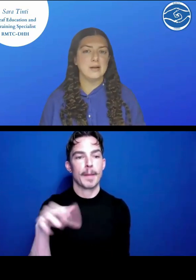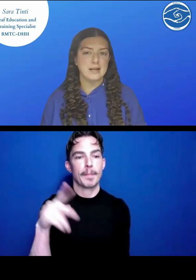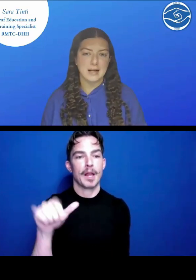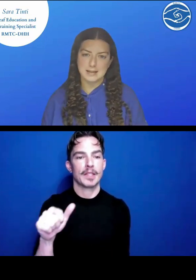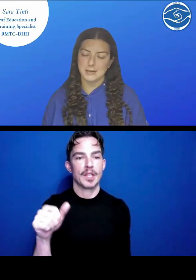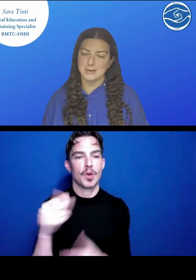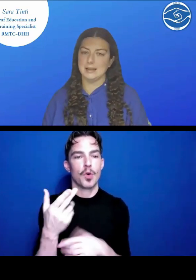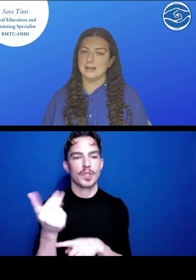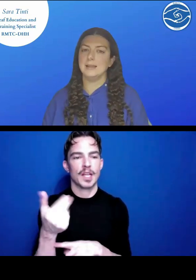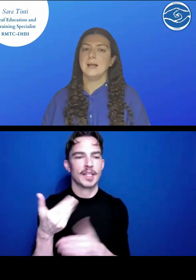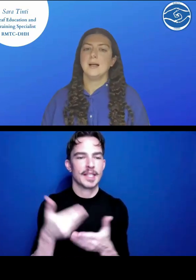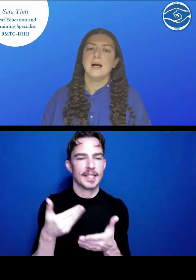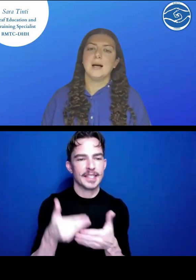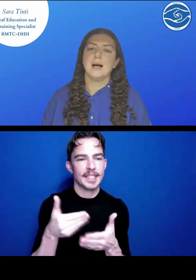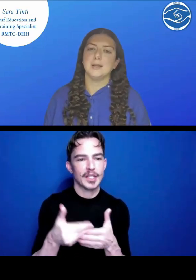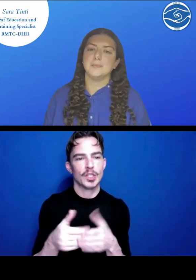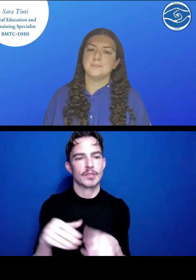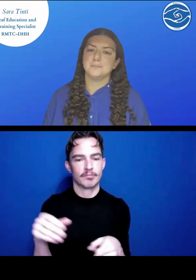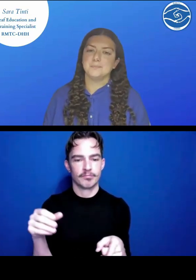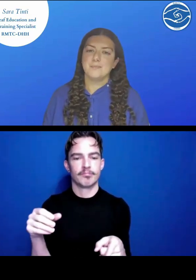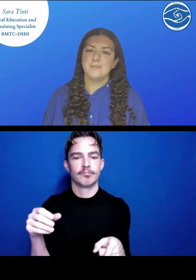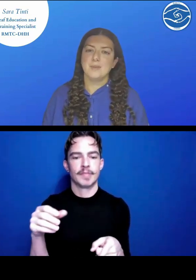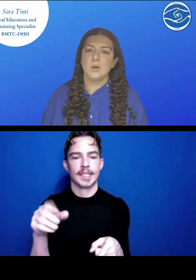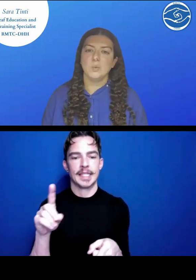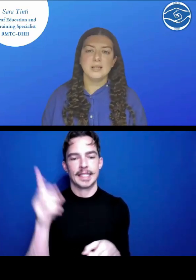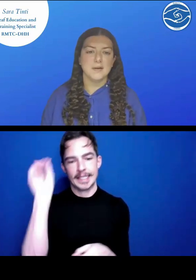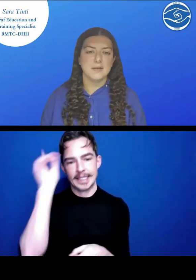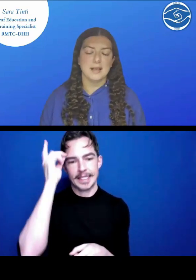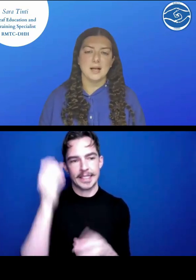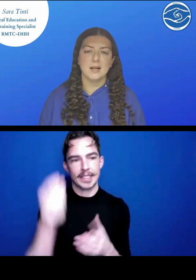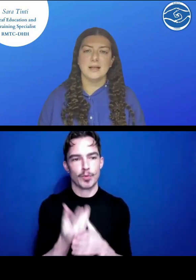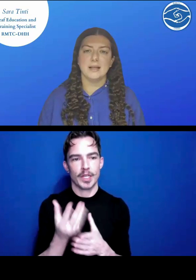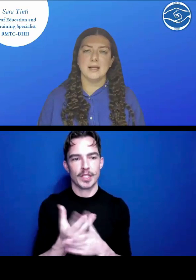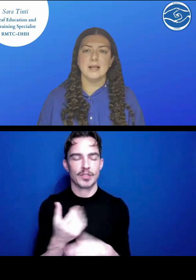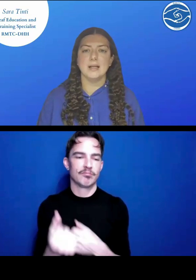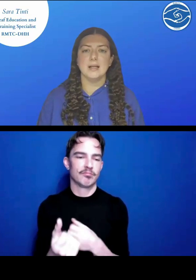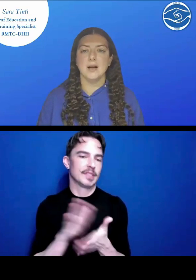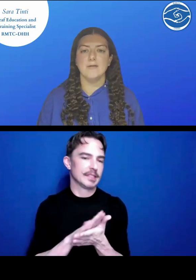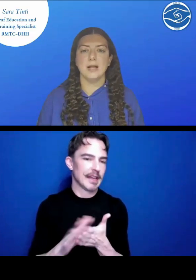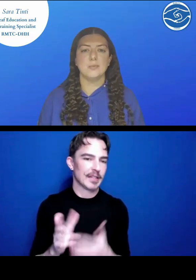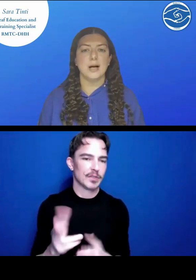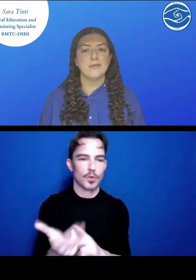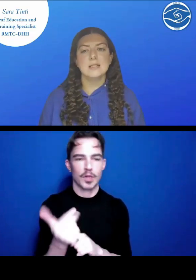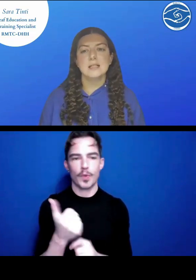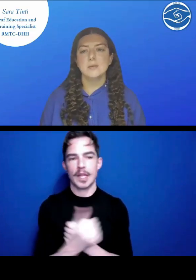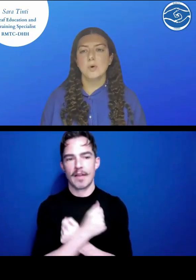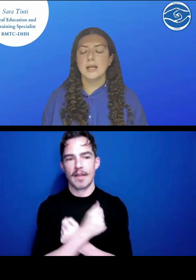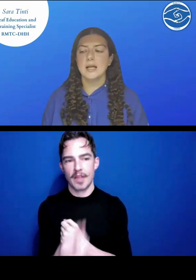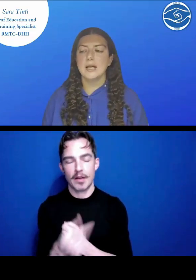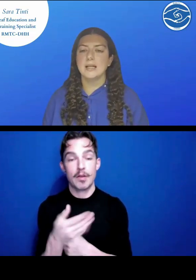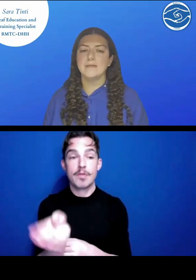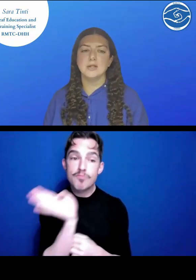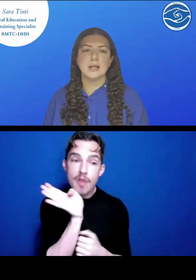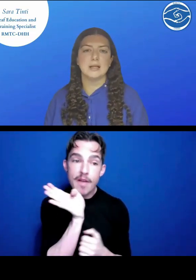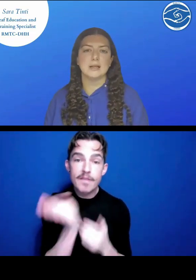very nice hotel. We love it there. They have like breakfast in the morning and they even do